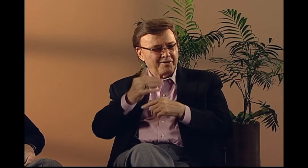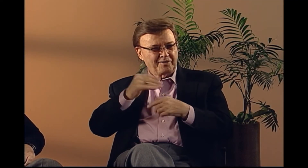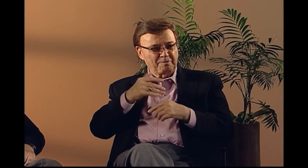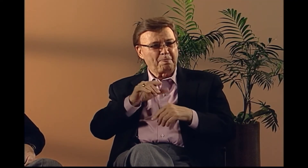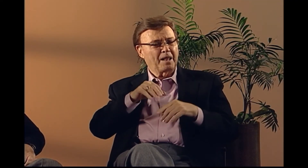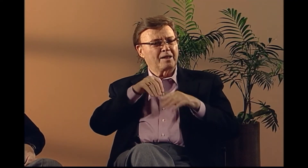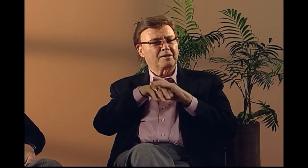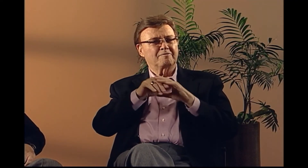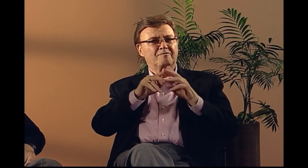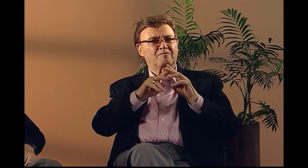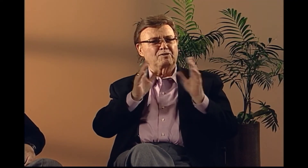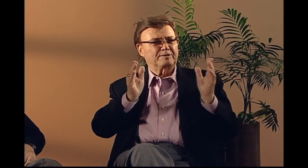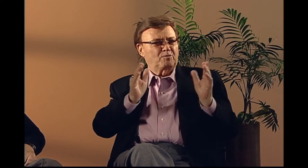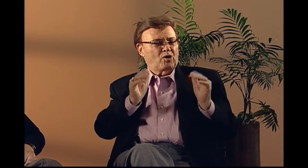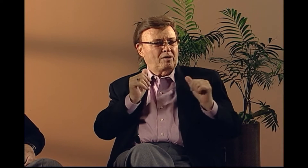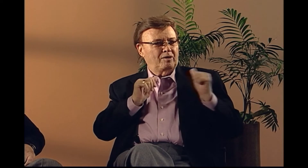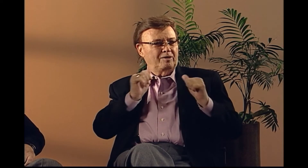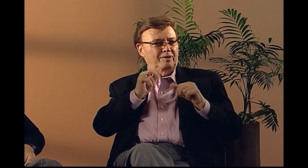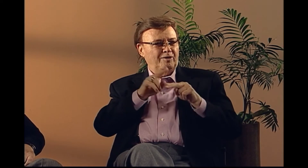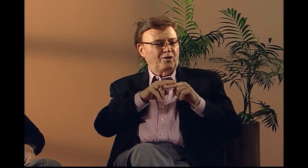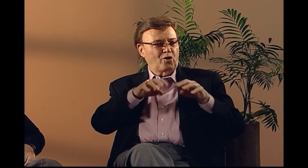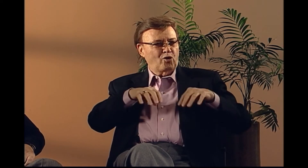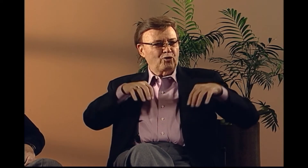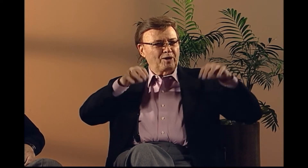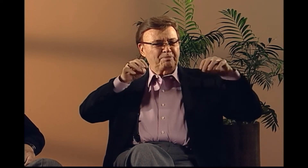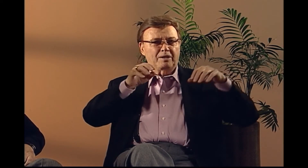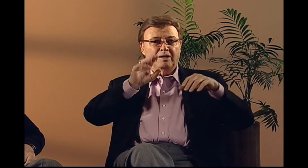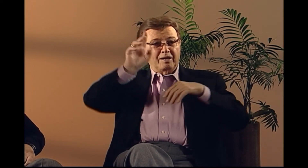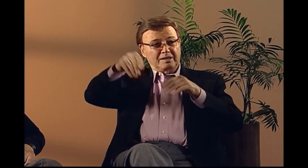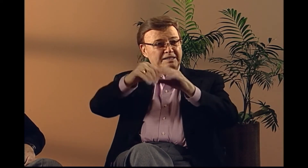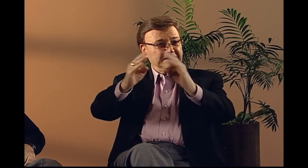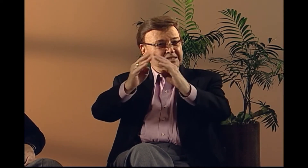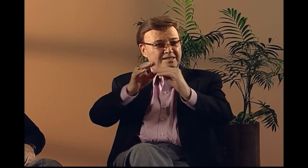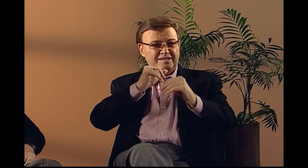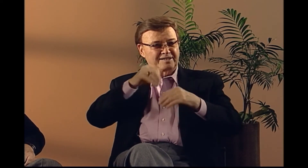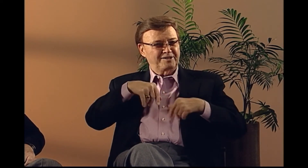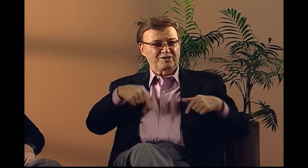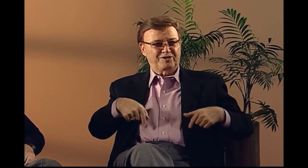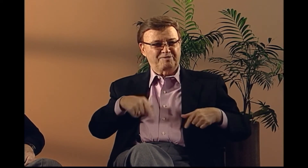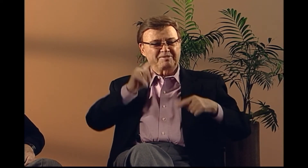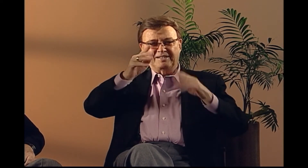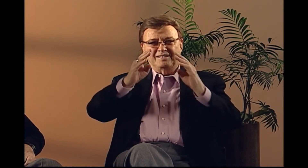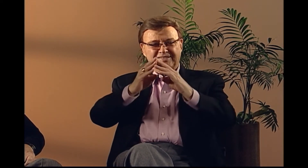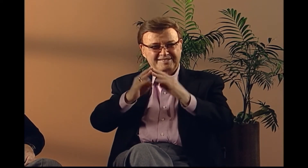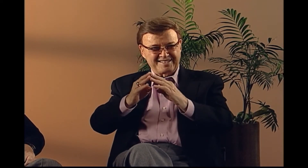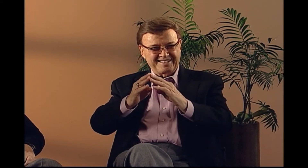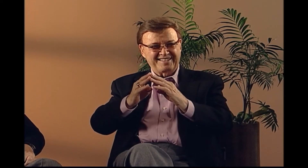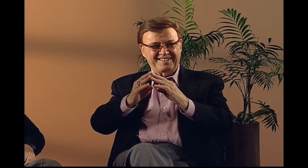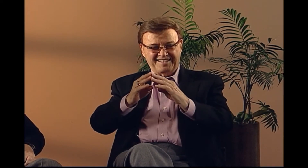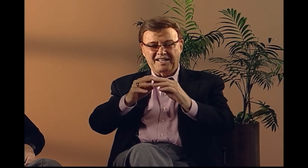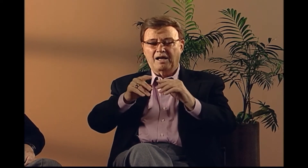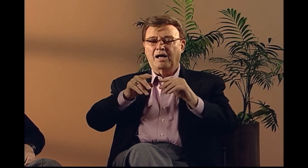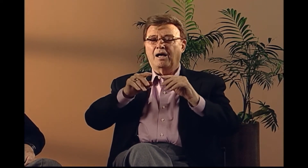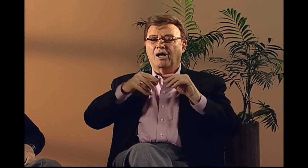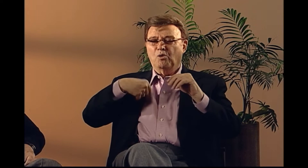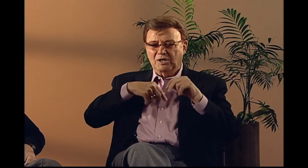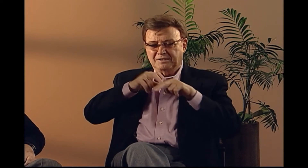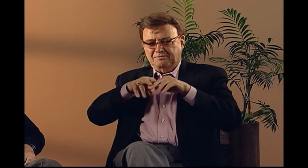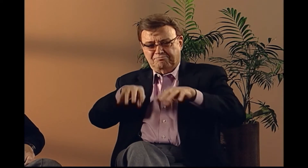and directing that and following our play, our script, to a tee. And there was a small auditorium. It wasn't here.